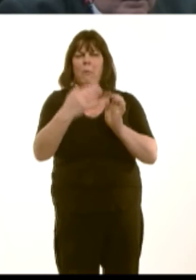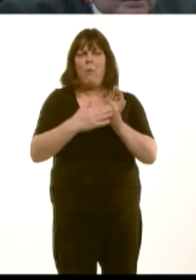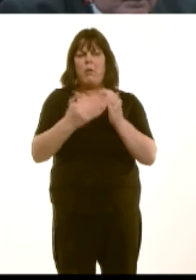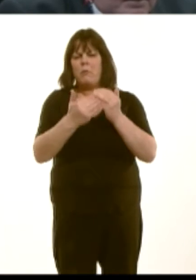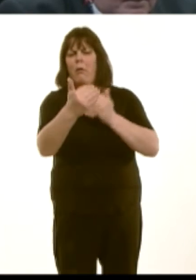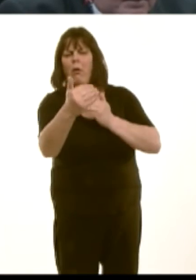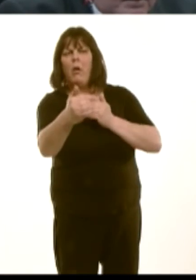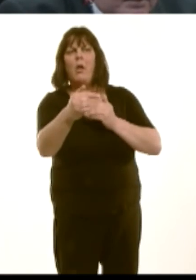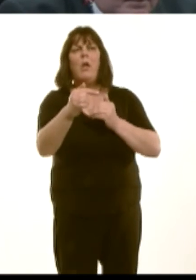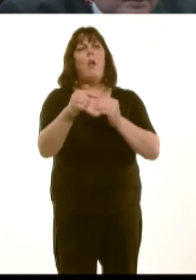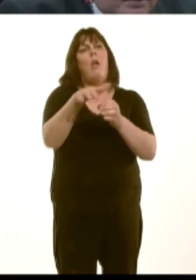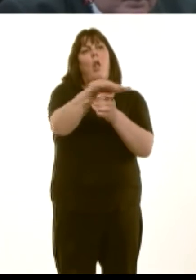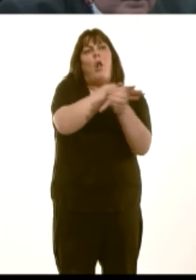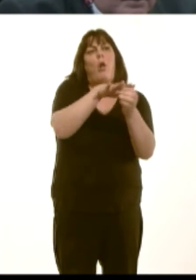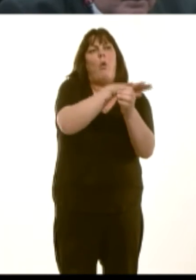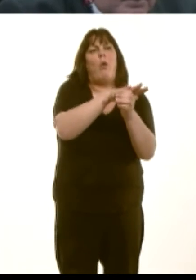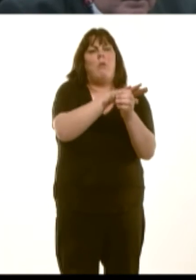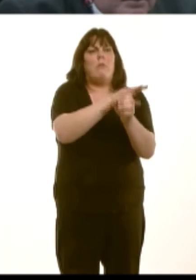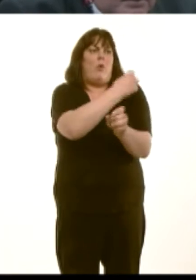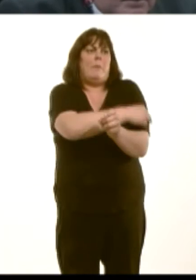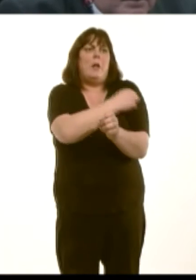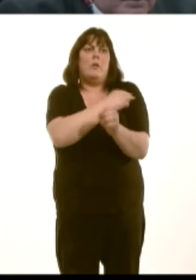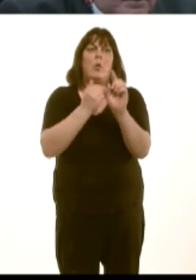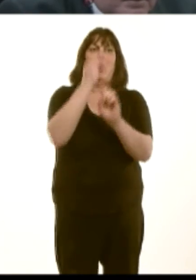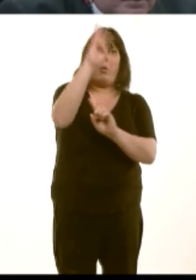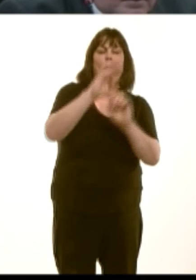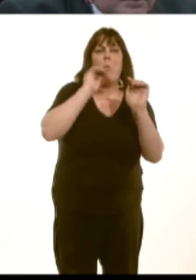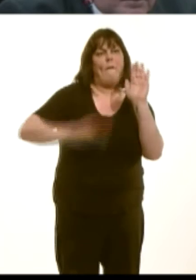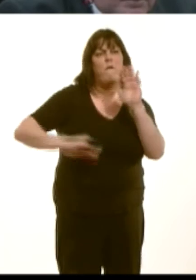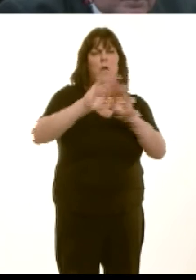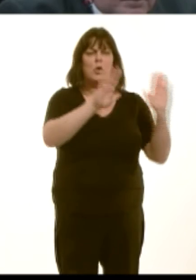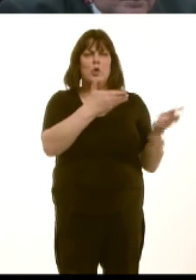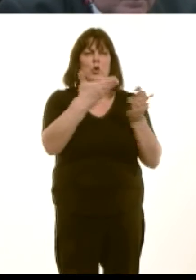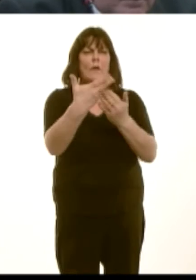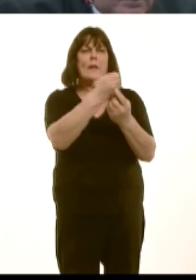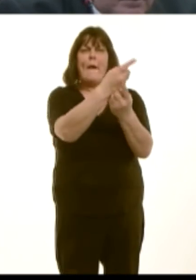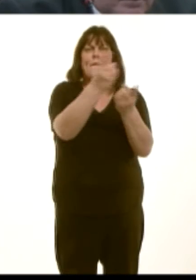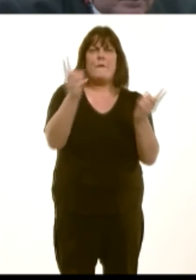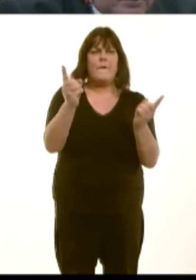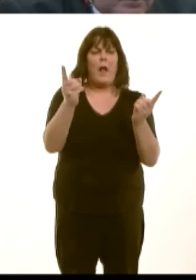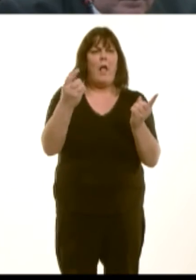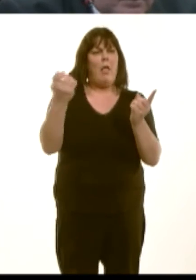in north Wales will be providing the full array of services that you would typically identify with a district general hospital?